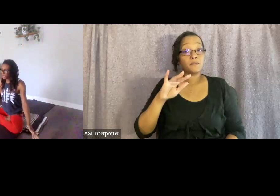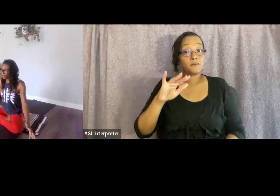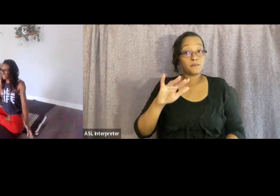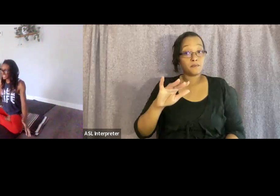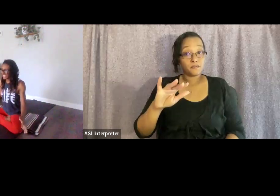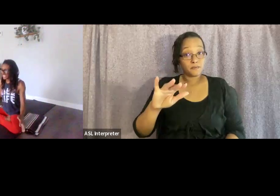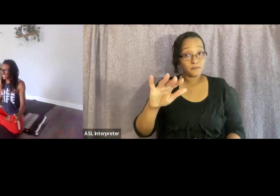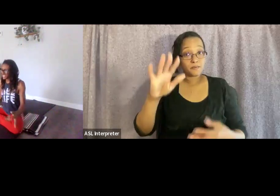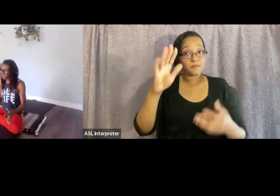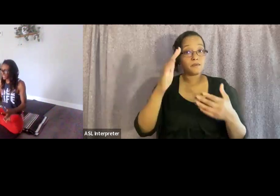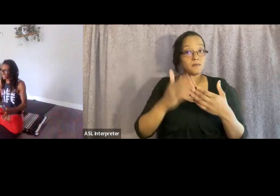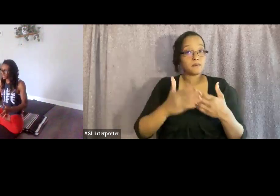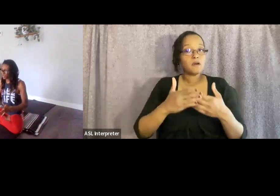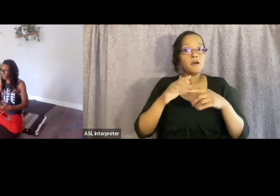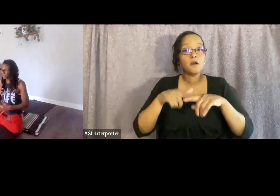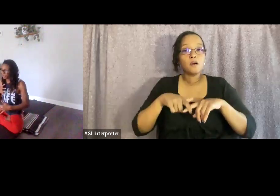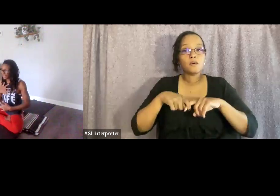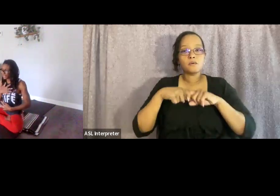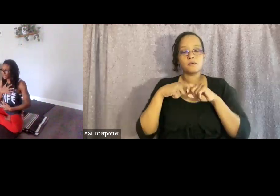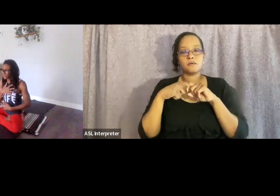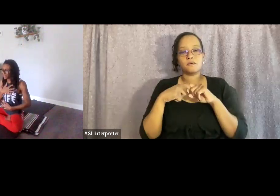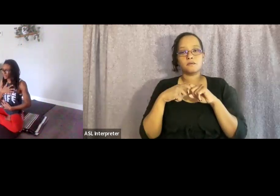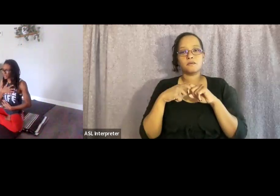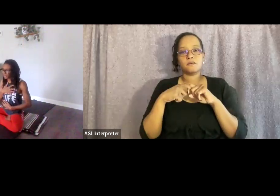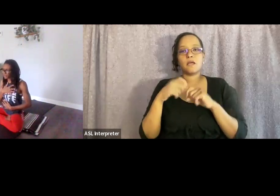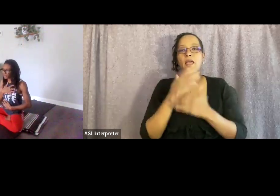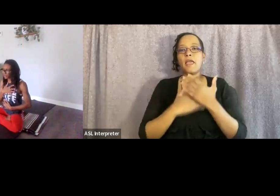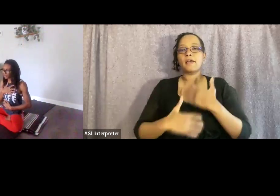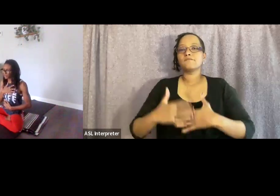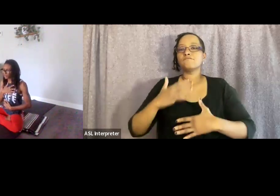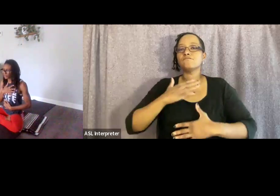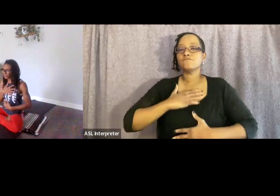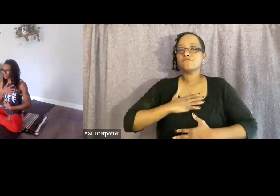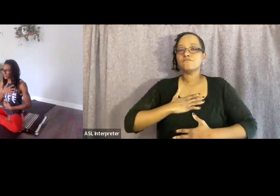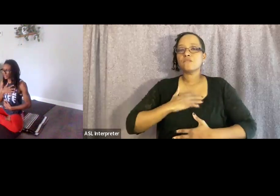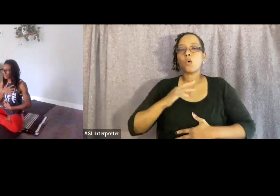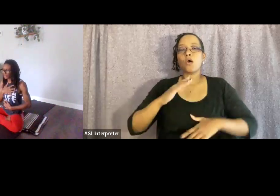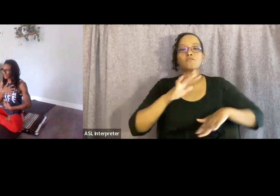maybe bringing the hands back somewhere on the body, or on the earth.